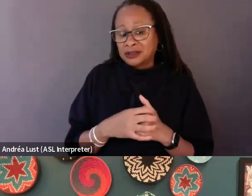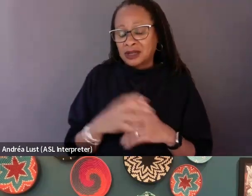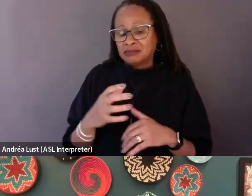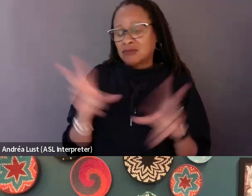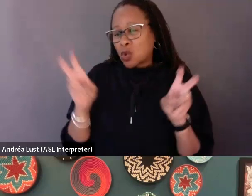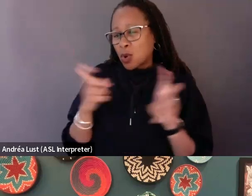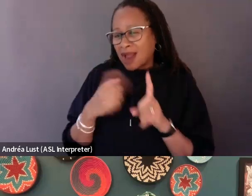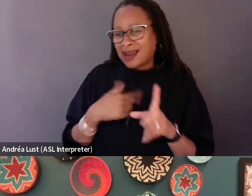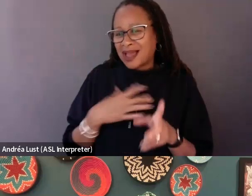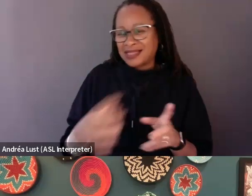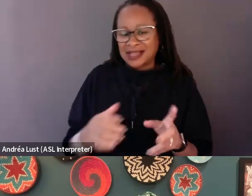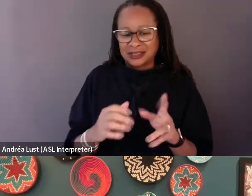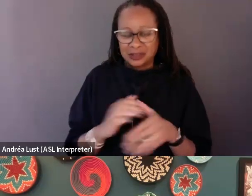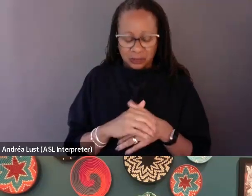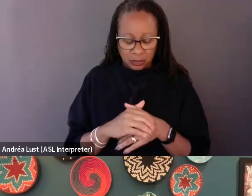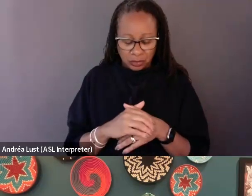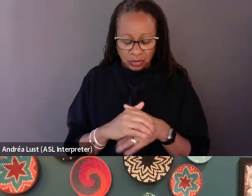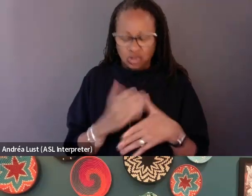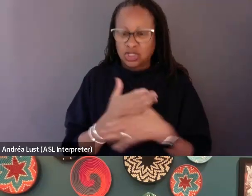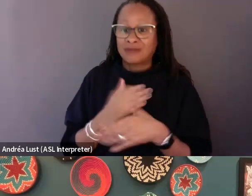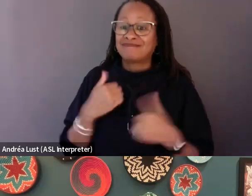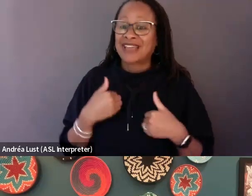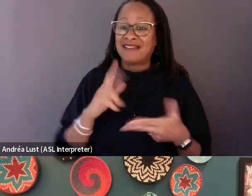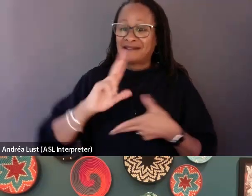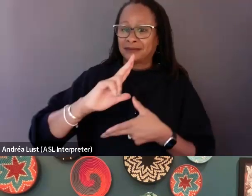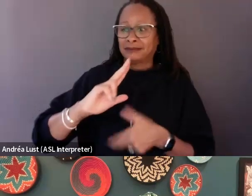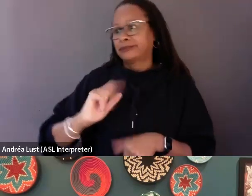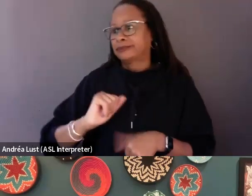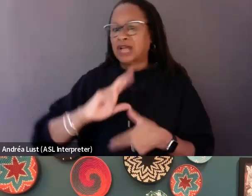There was a cyclone happening in Bombay and the sea was raging for two days,